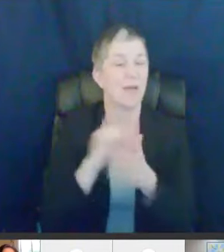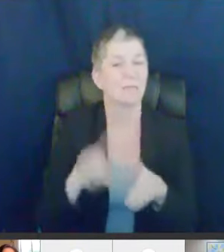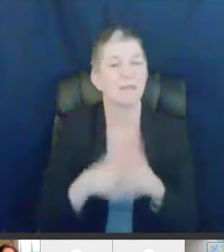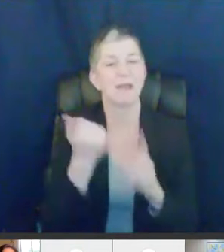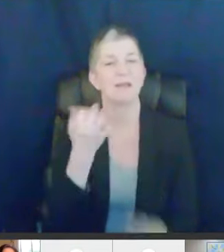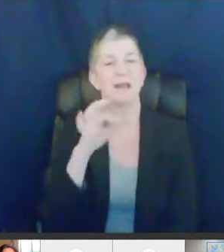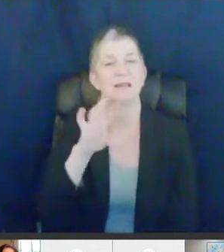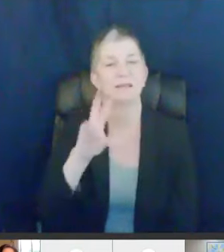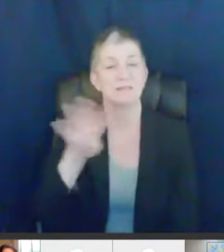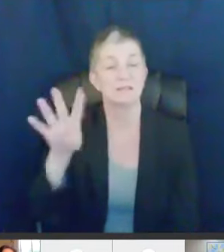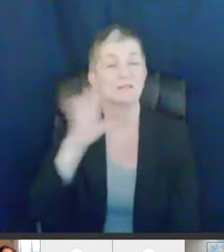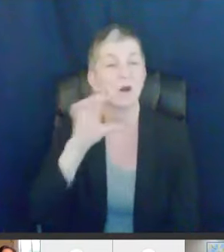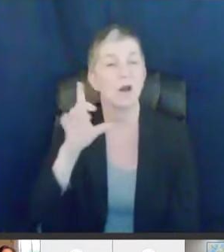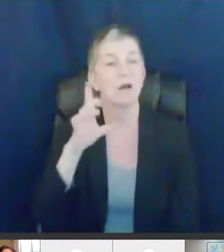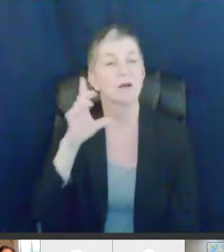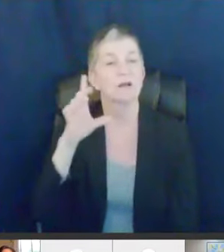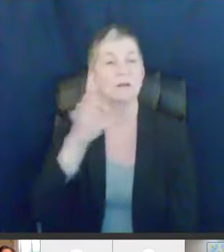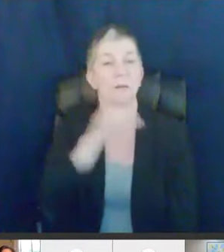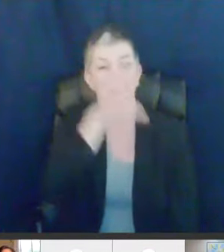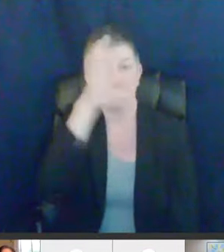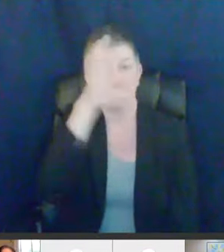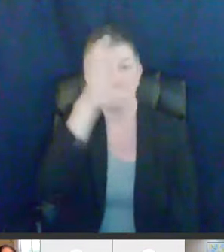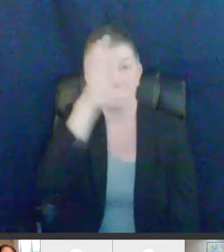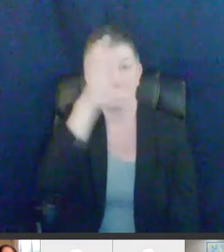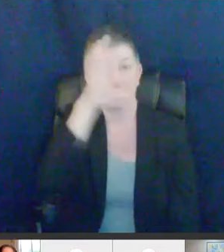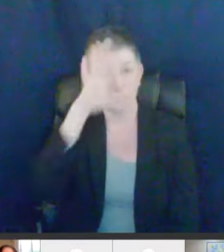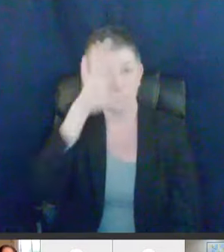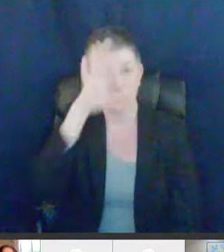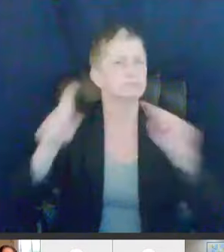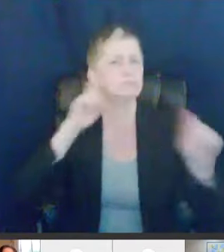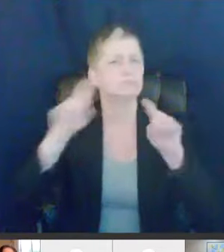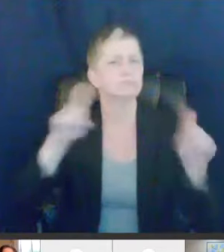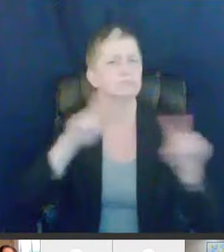Ford in recognition of EMS practitioners throughout the nation as a critical work